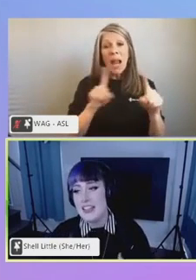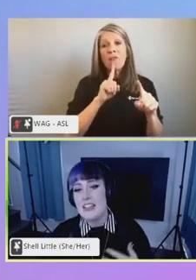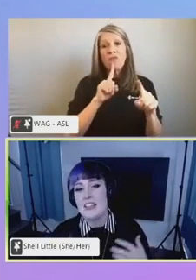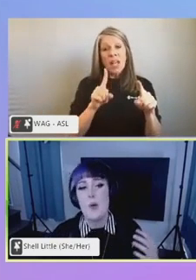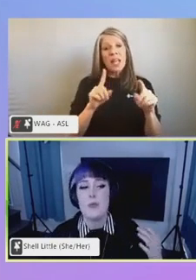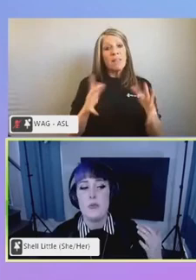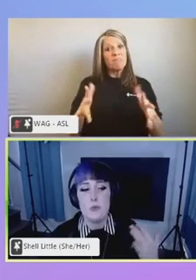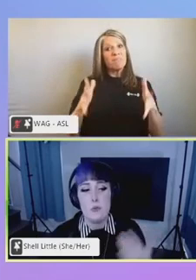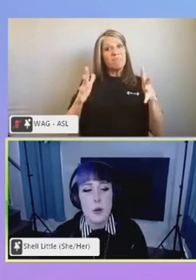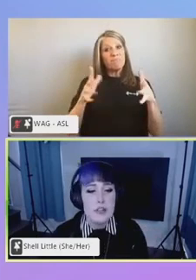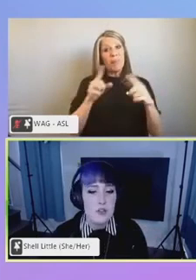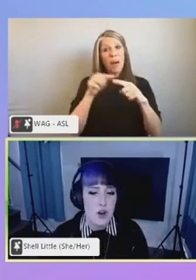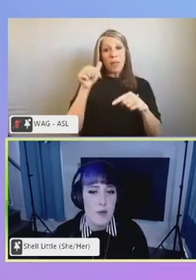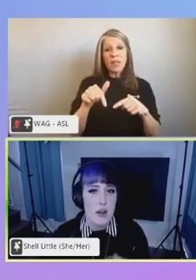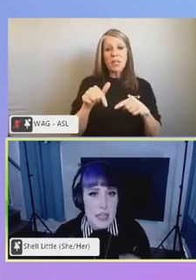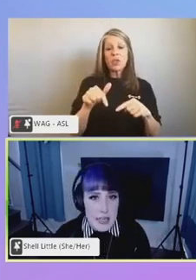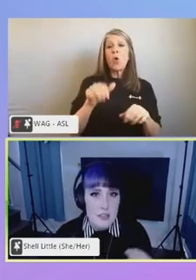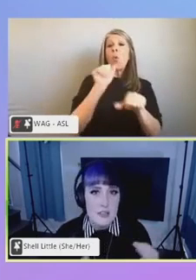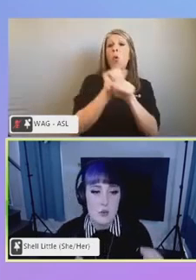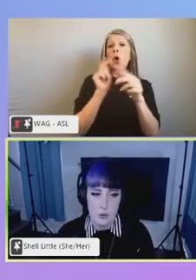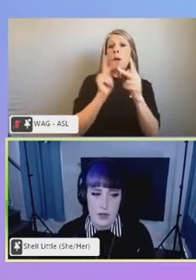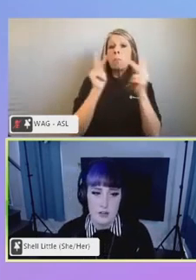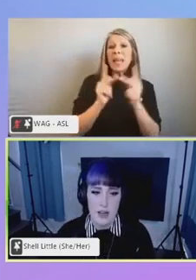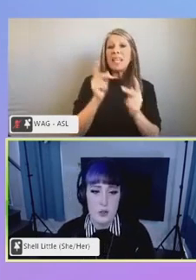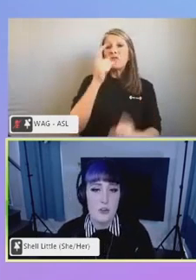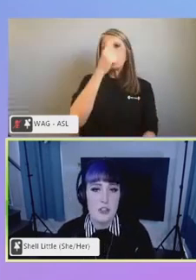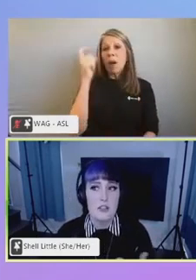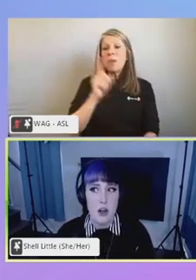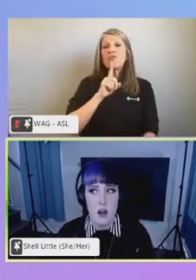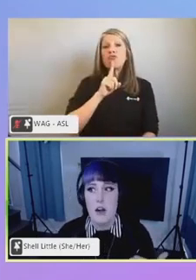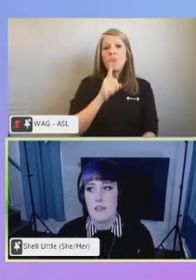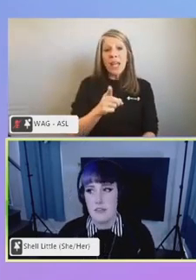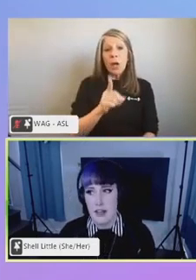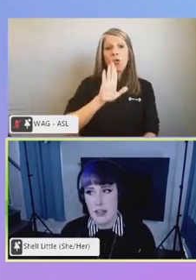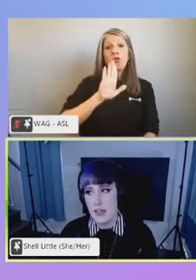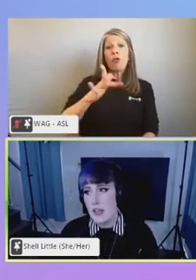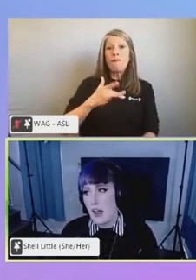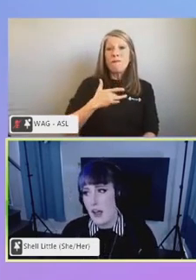Randal Orton I'm right normal. And I'm going to try to control my speed as much as possible. But I'm